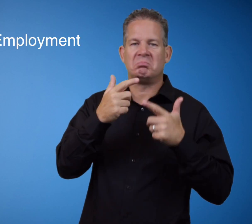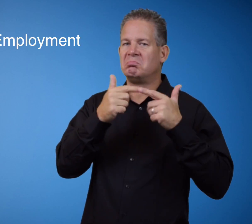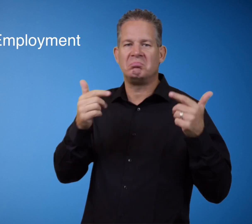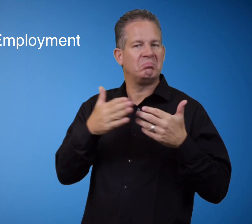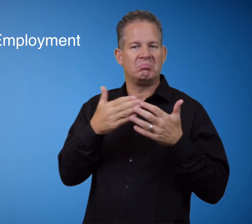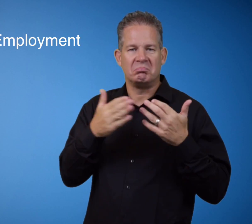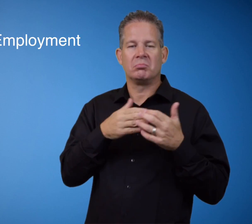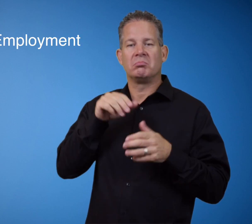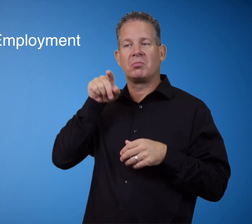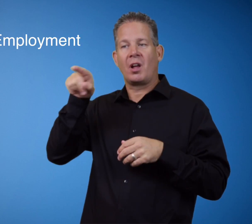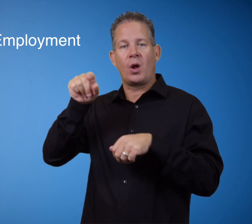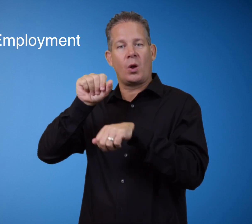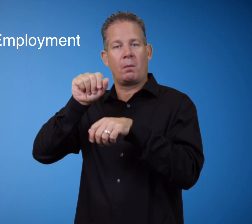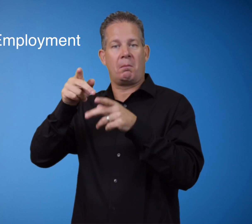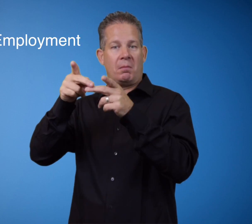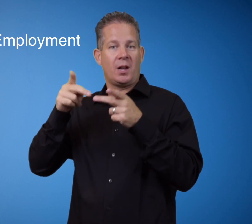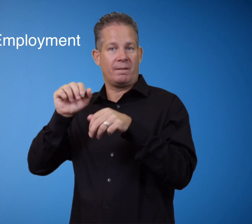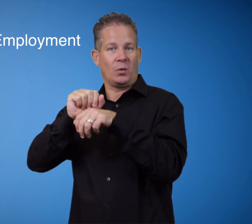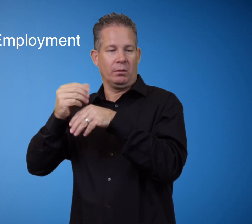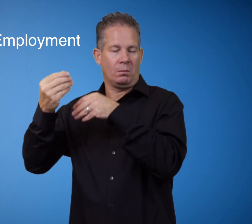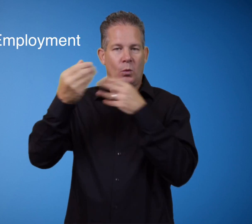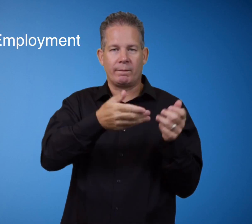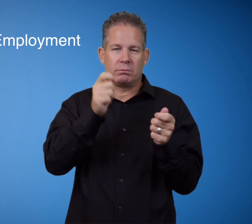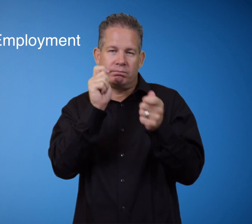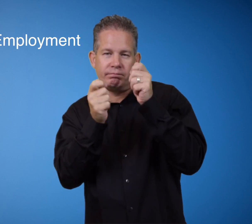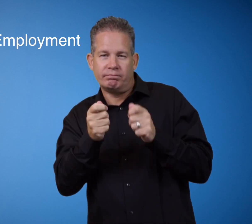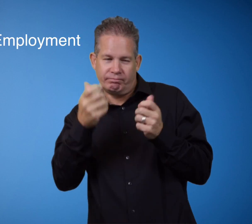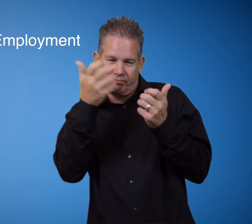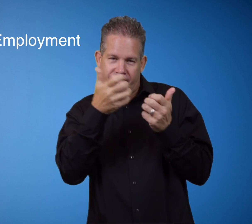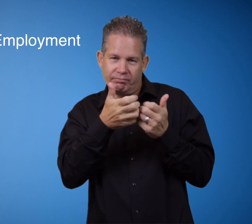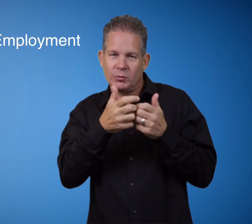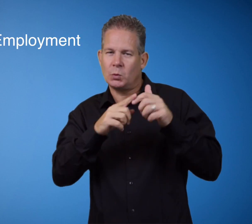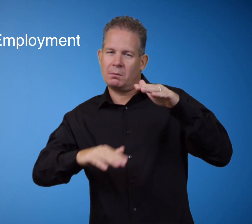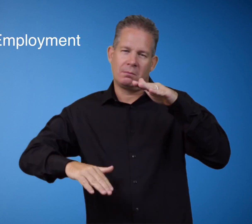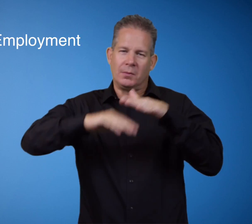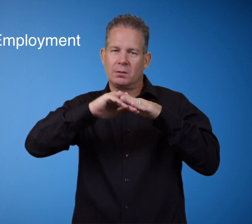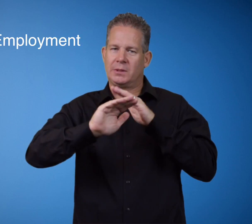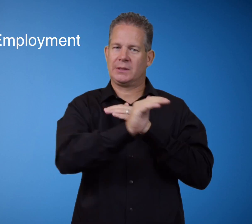for that business is provided an accommodation in order for them to maximize their skills